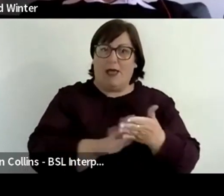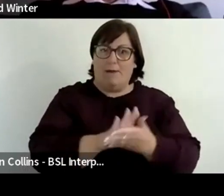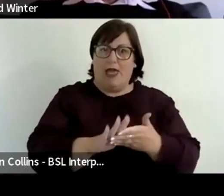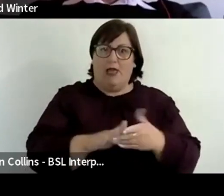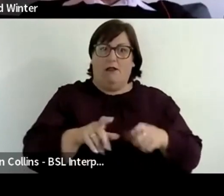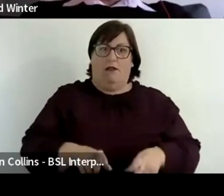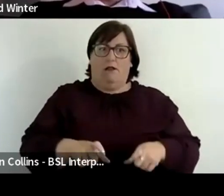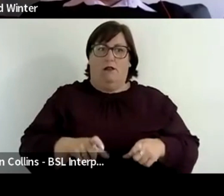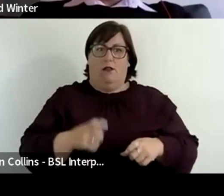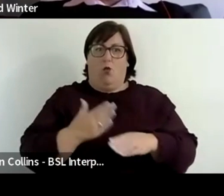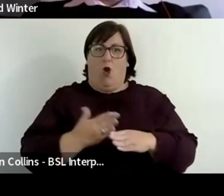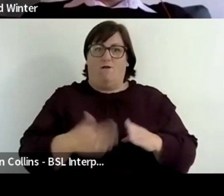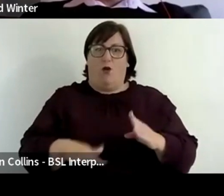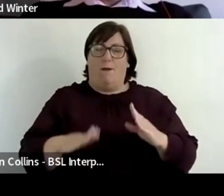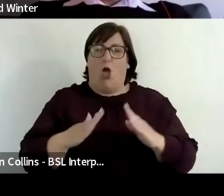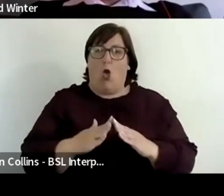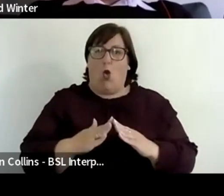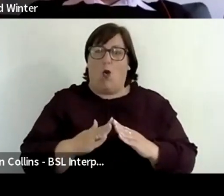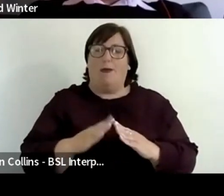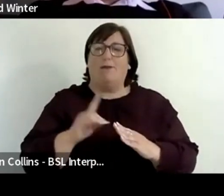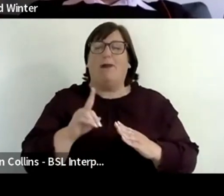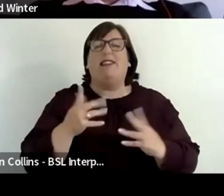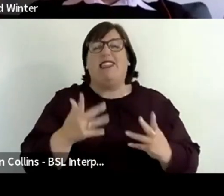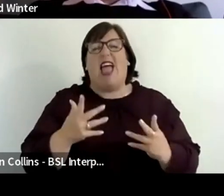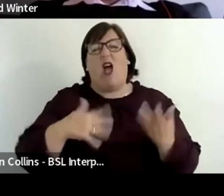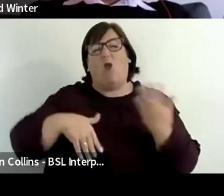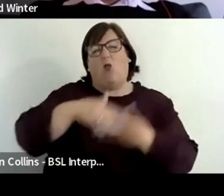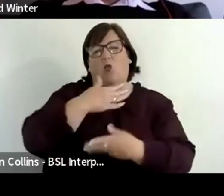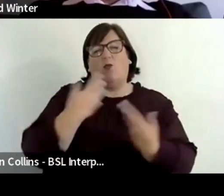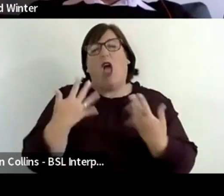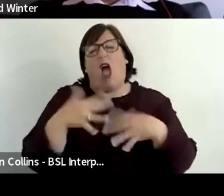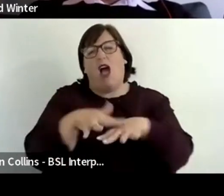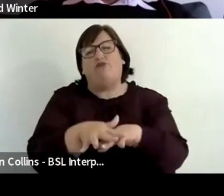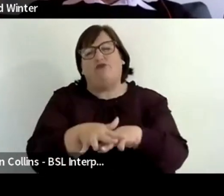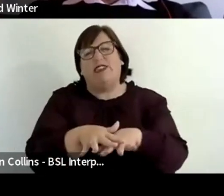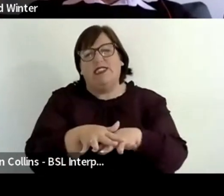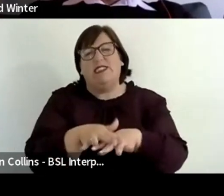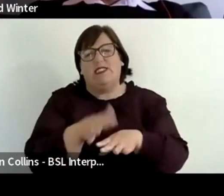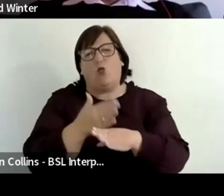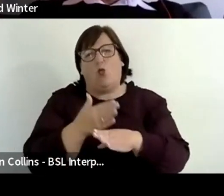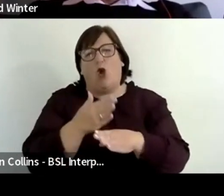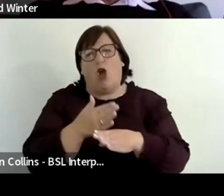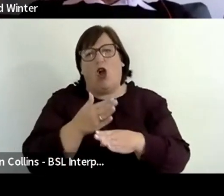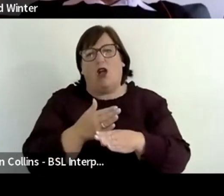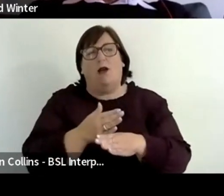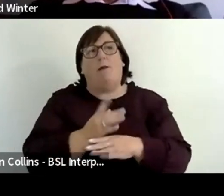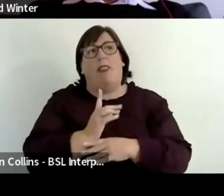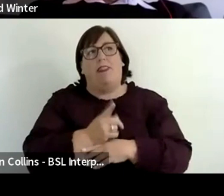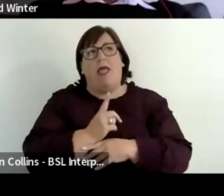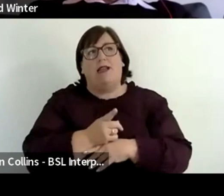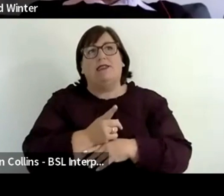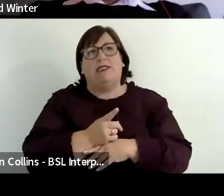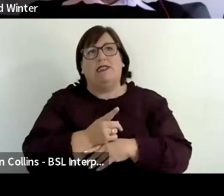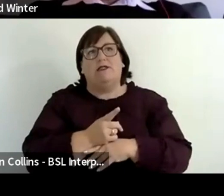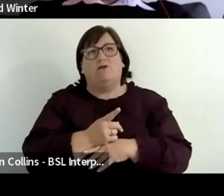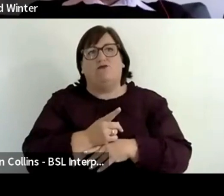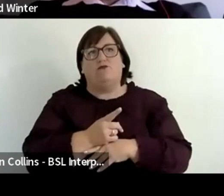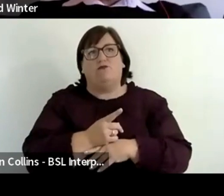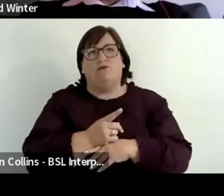Now we are working in a hybrid environment, that is a reasonable adjustments for me to predominantly work from home.